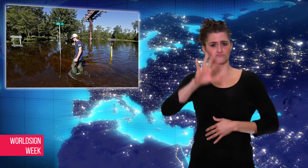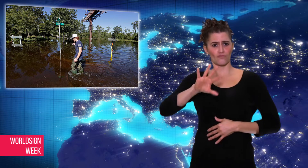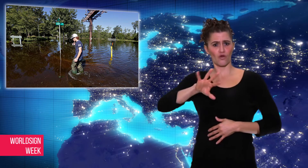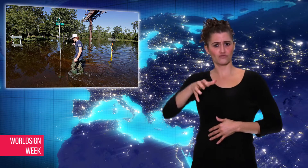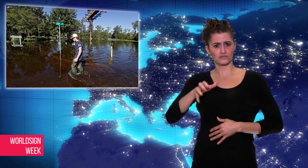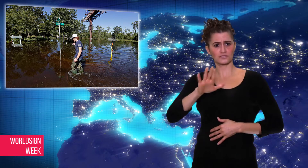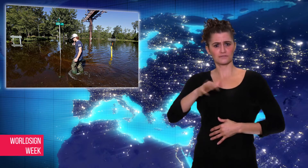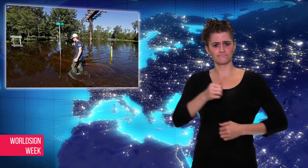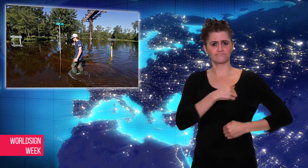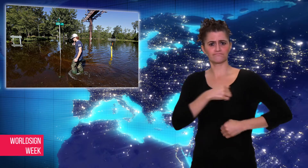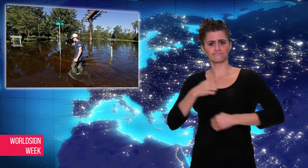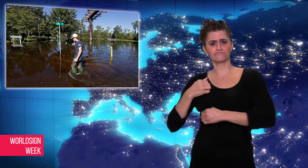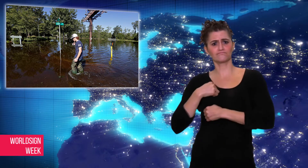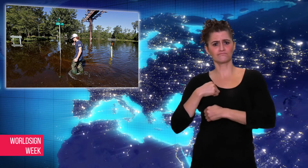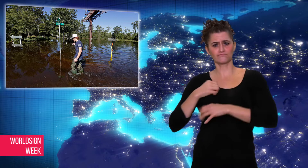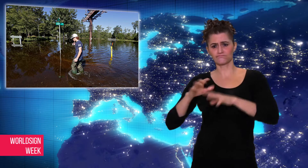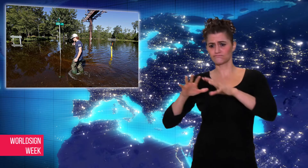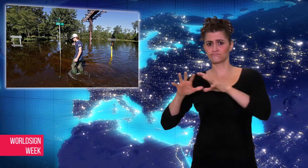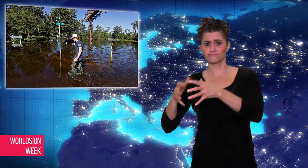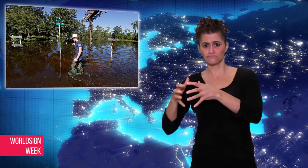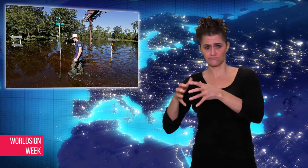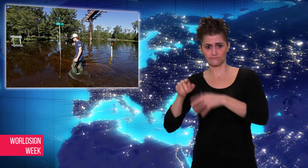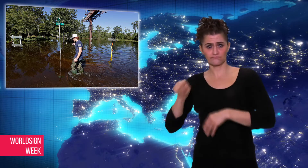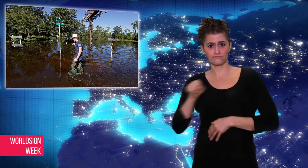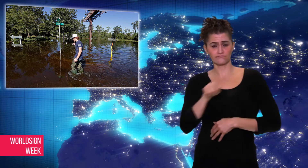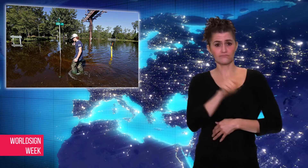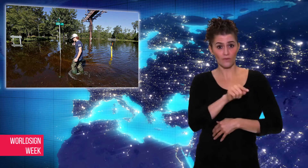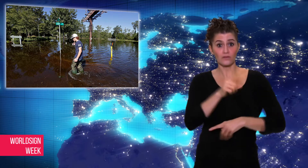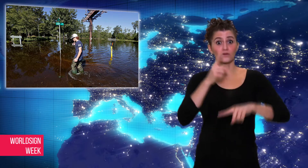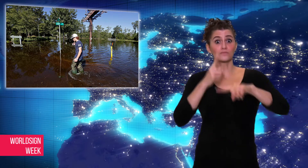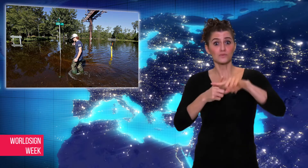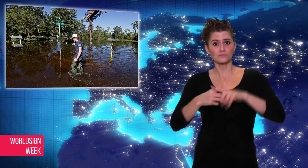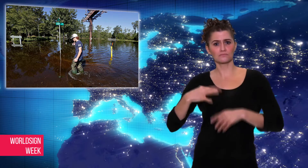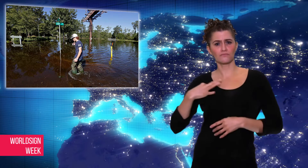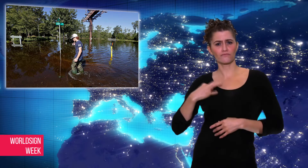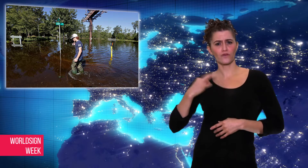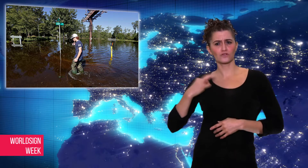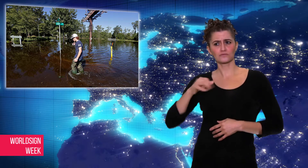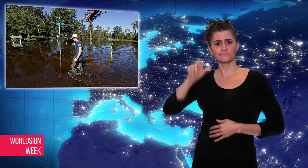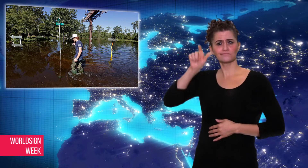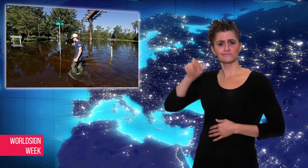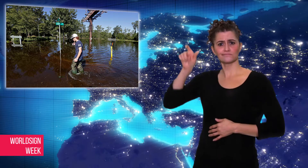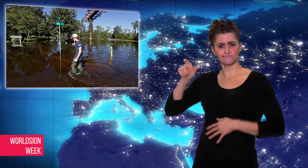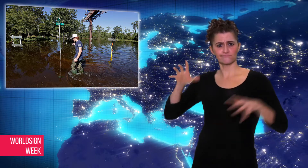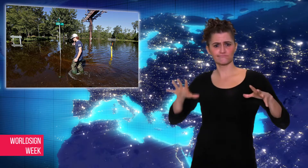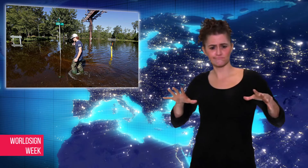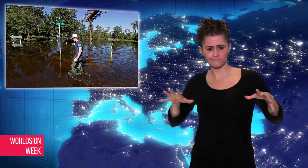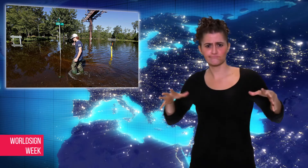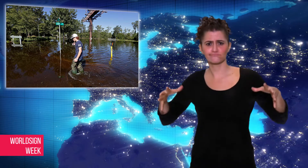National Guard, and volunteers were